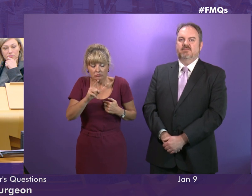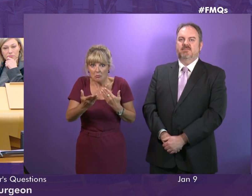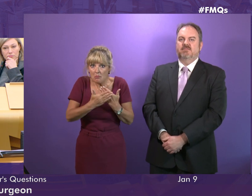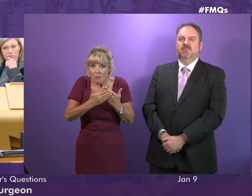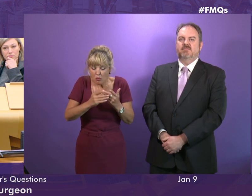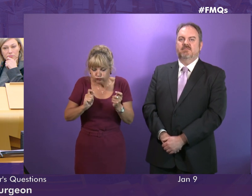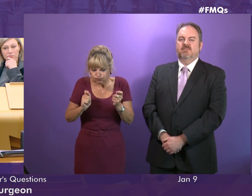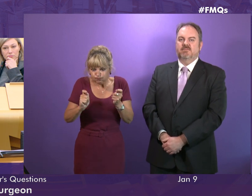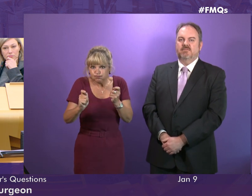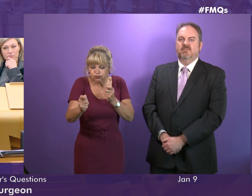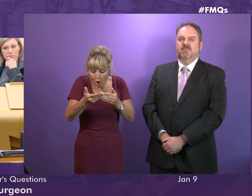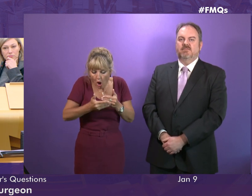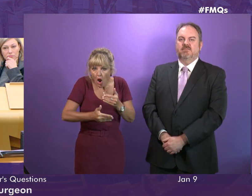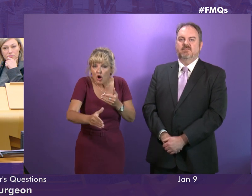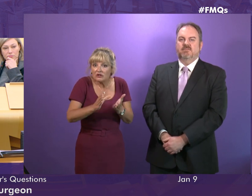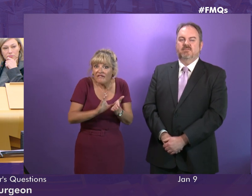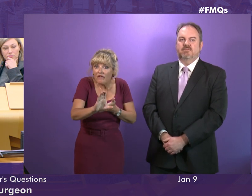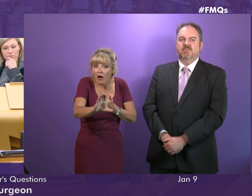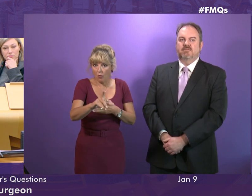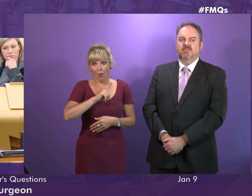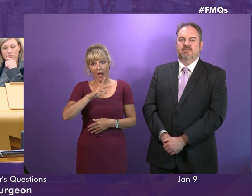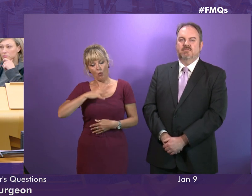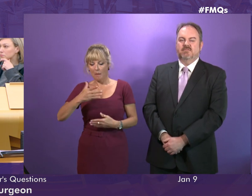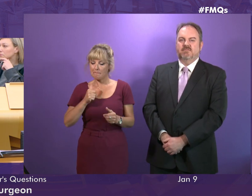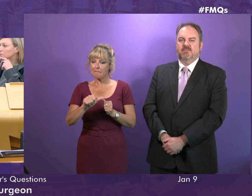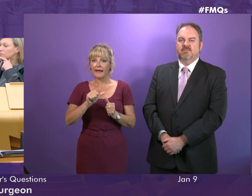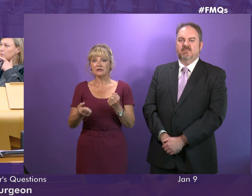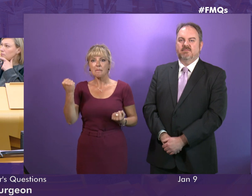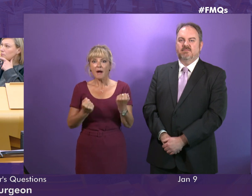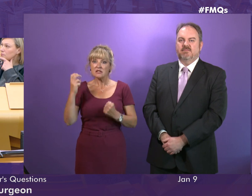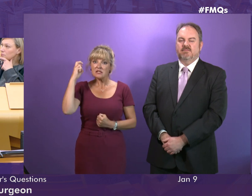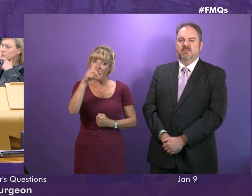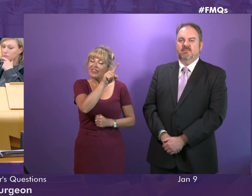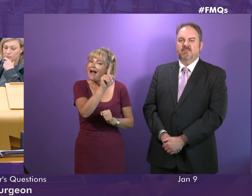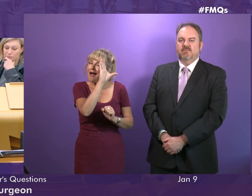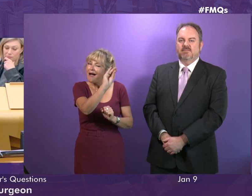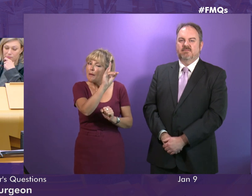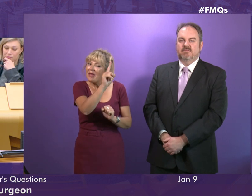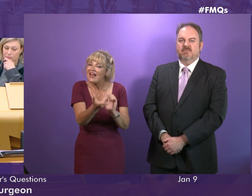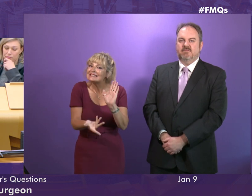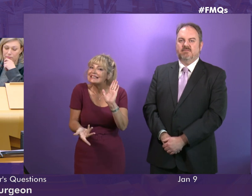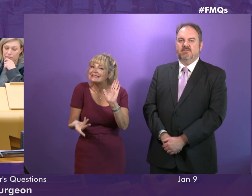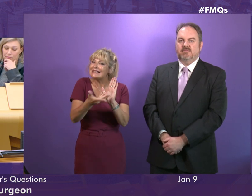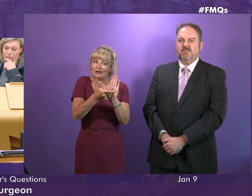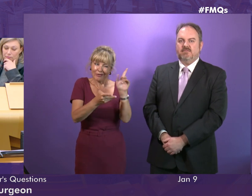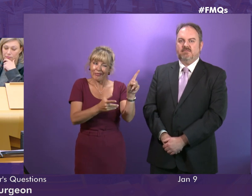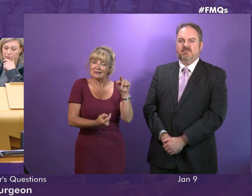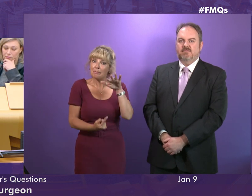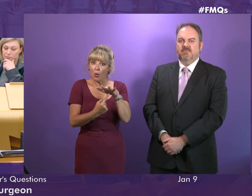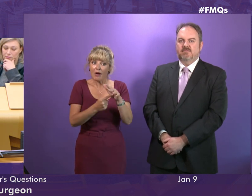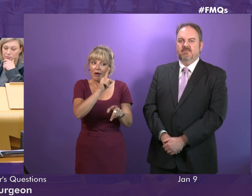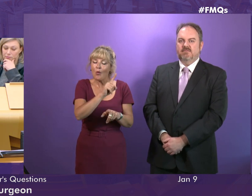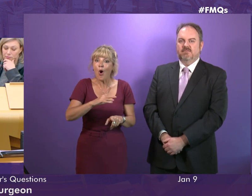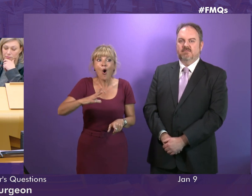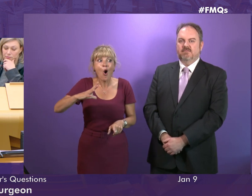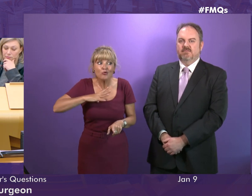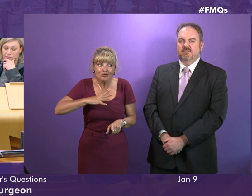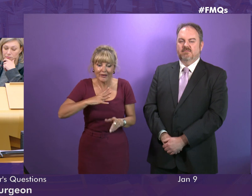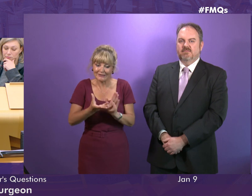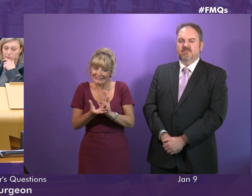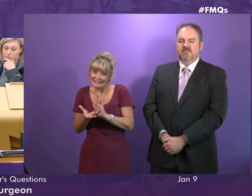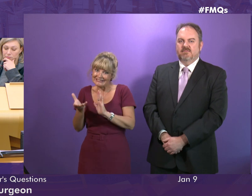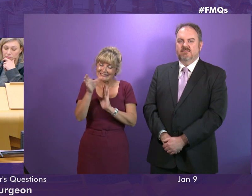funding for better bus infrastructure. Importantly, that is in addition to the £260 million that